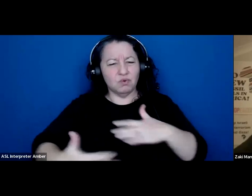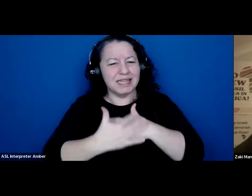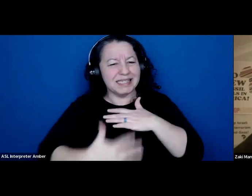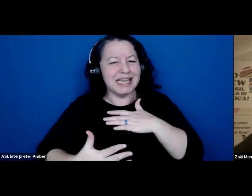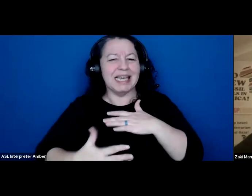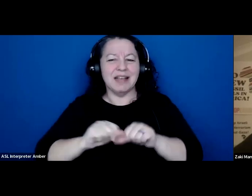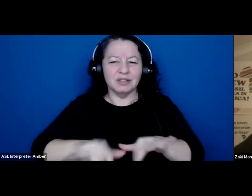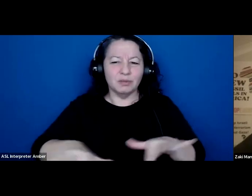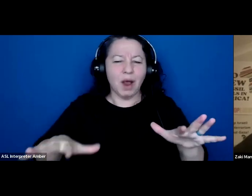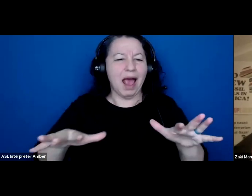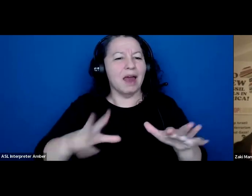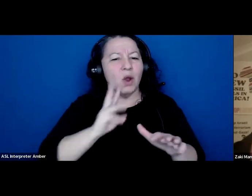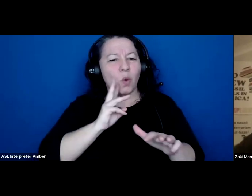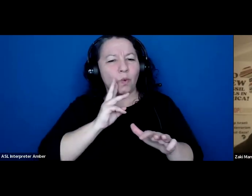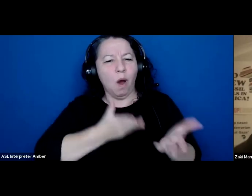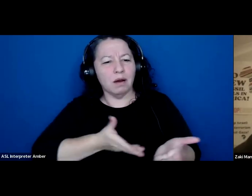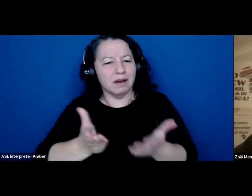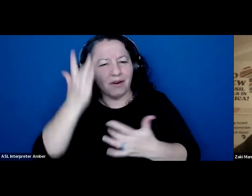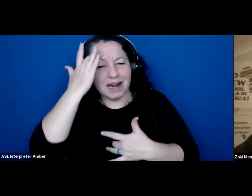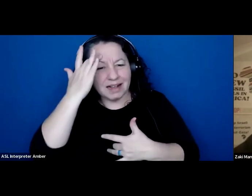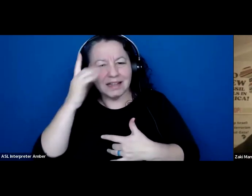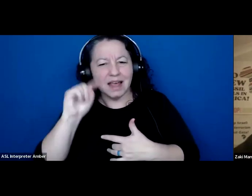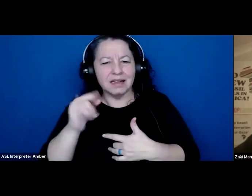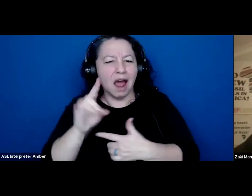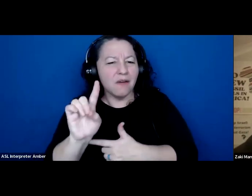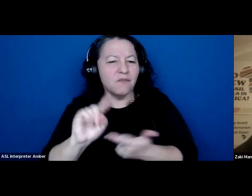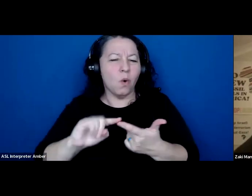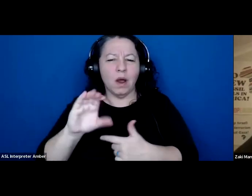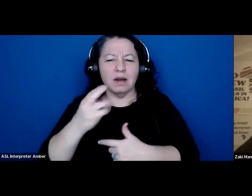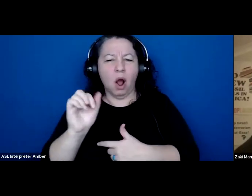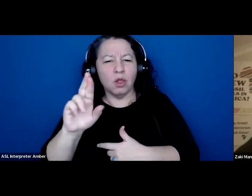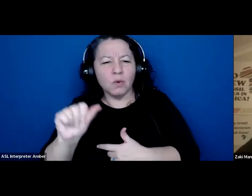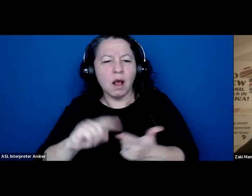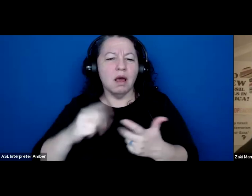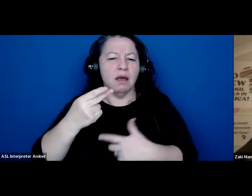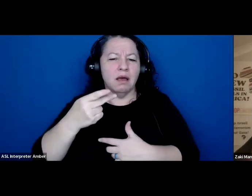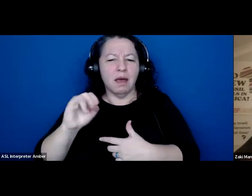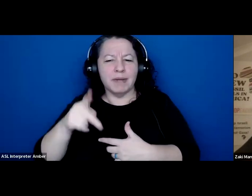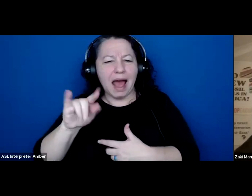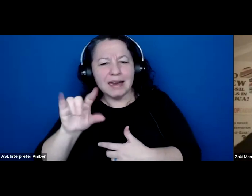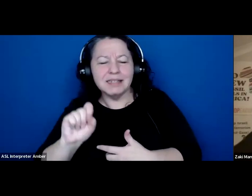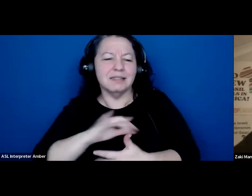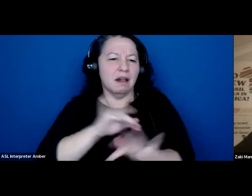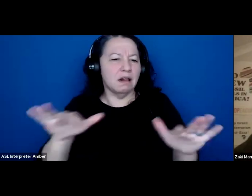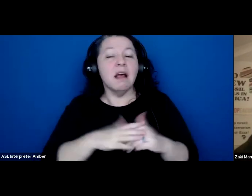like typhoid, cholera, hepatitis, and while obviously having a devastating impact